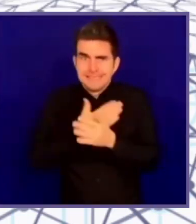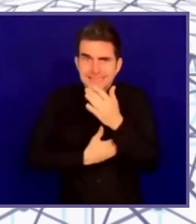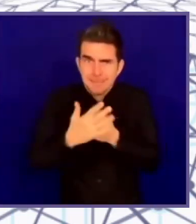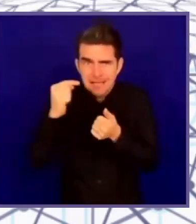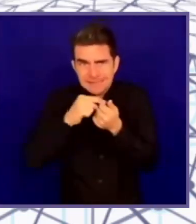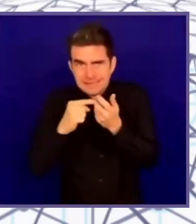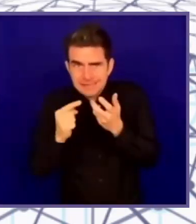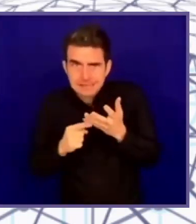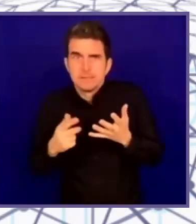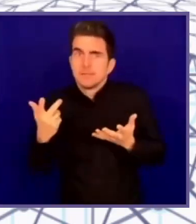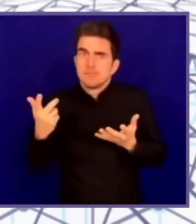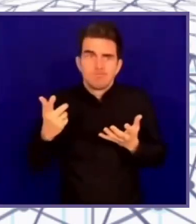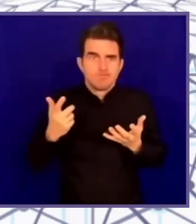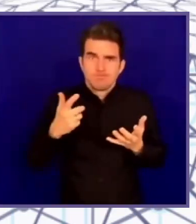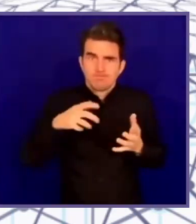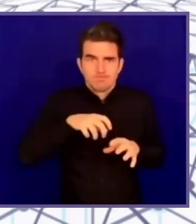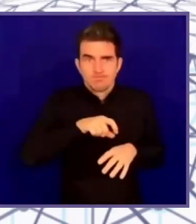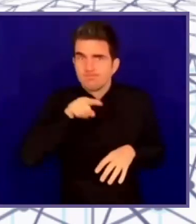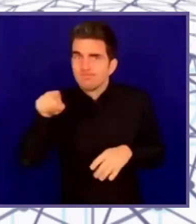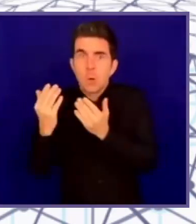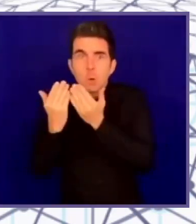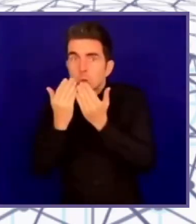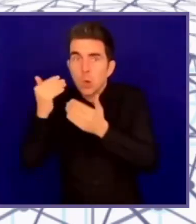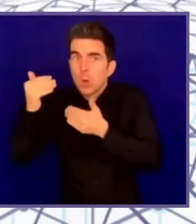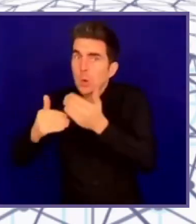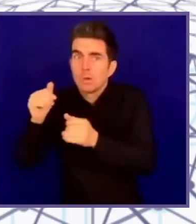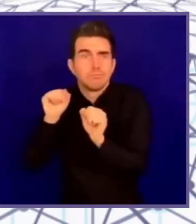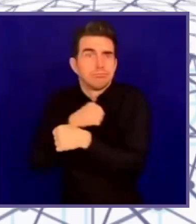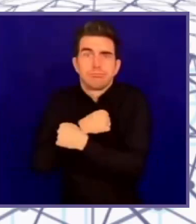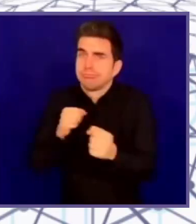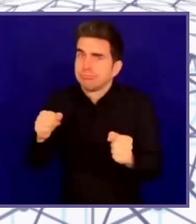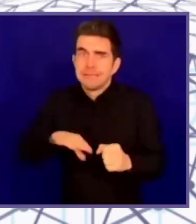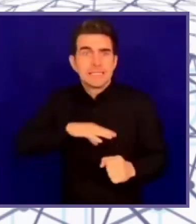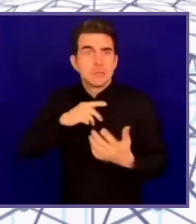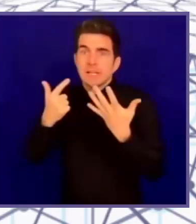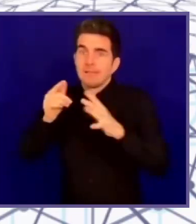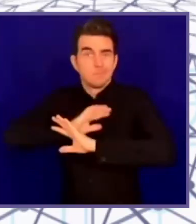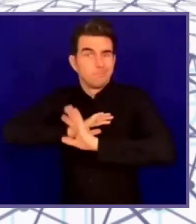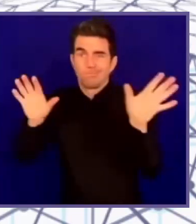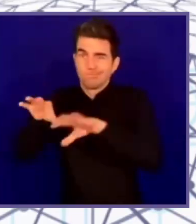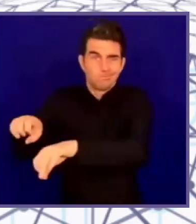attached to it. And they looked at where he was looking to see what letters he was selecting. By